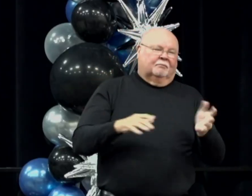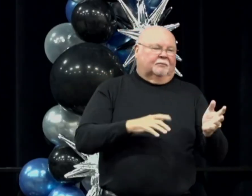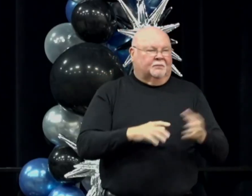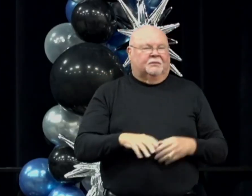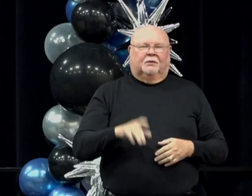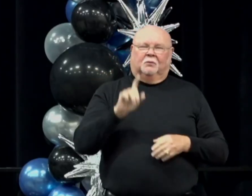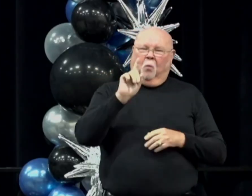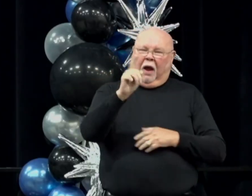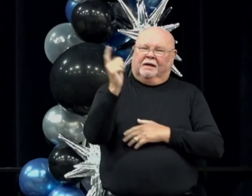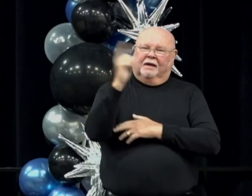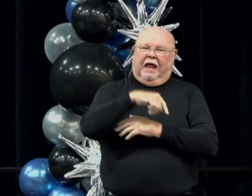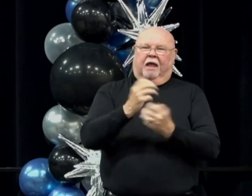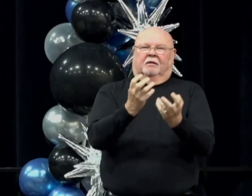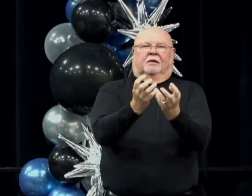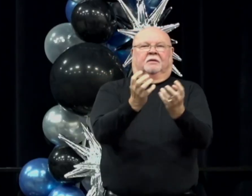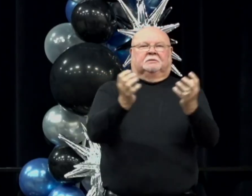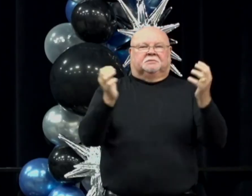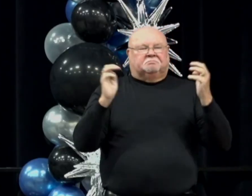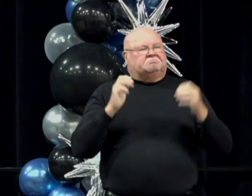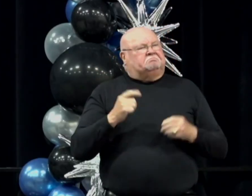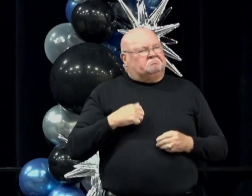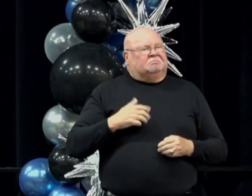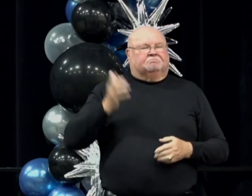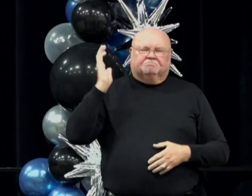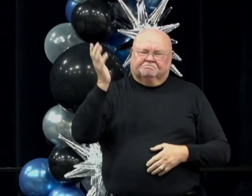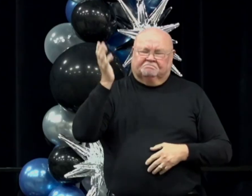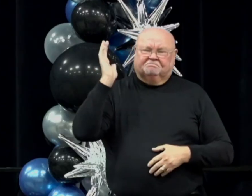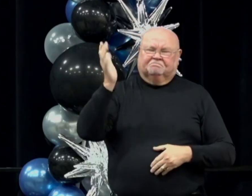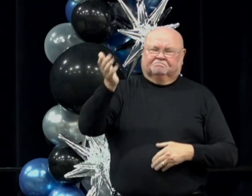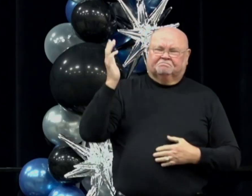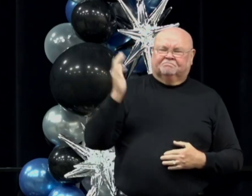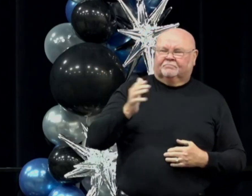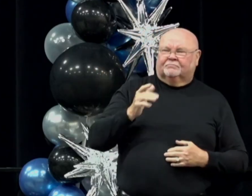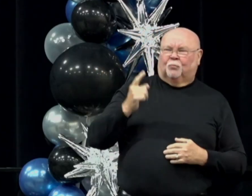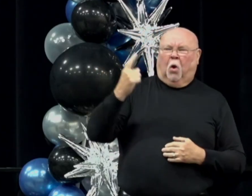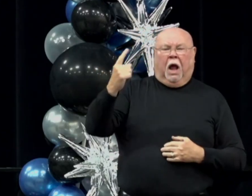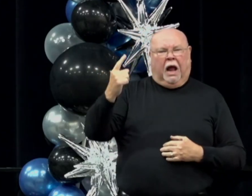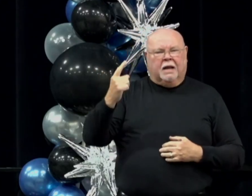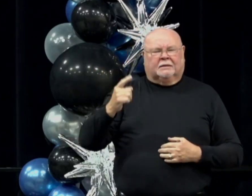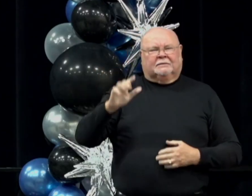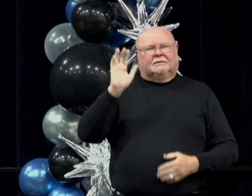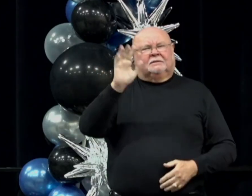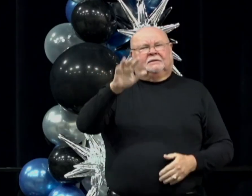and talk, and one day we were at a legislative hearing, I was providing testimony, and one of